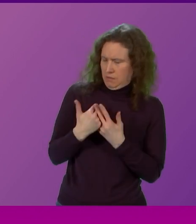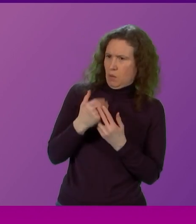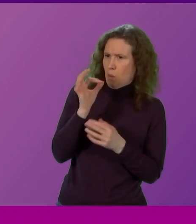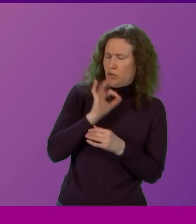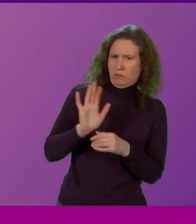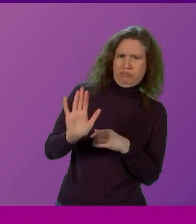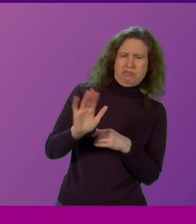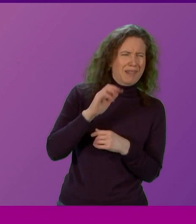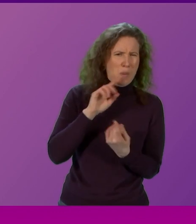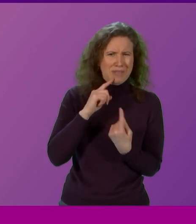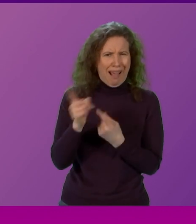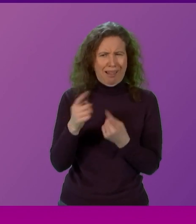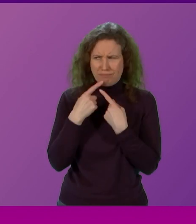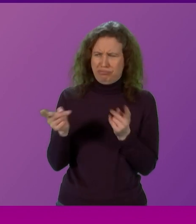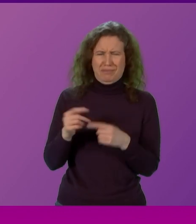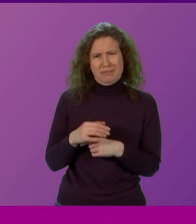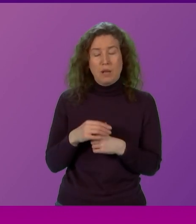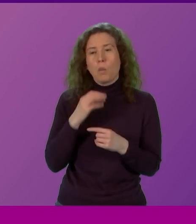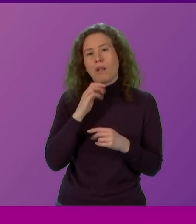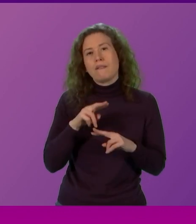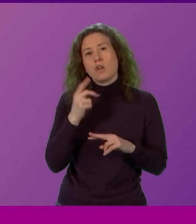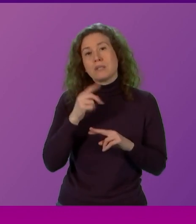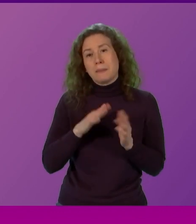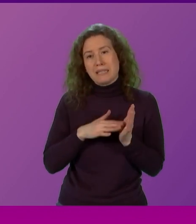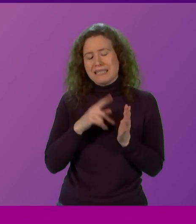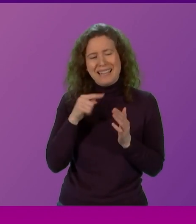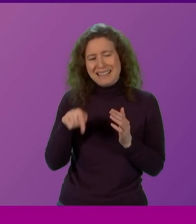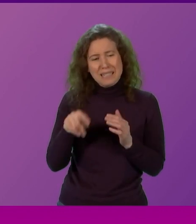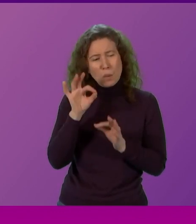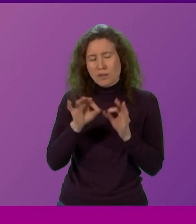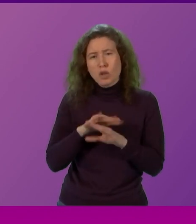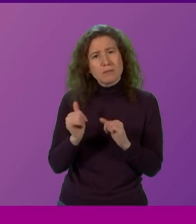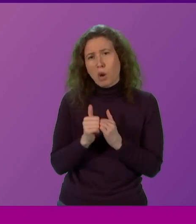Will the First Minister finally agree that those inappropriate questions should be removed